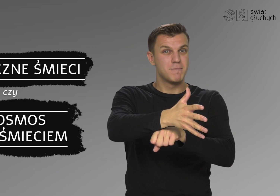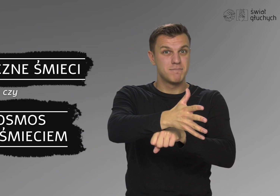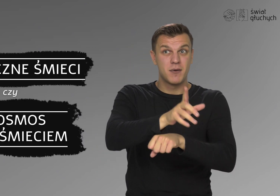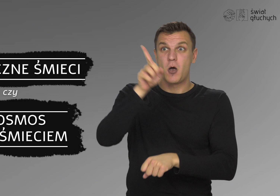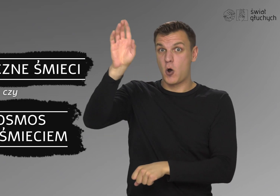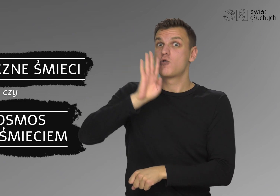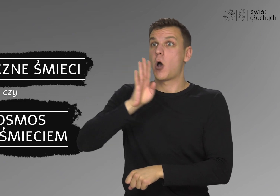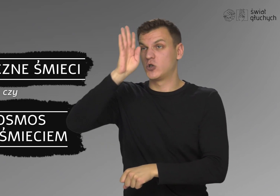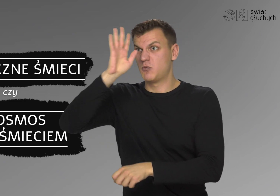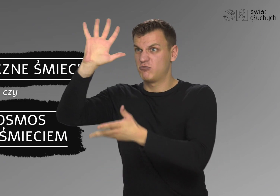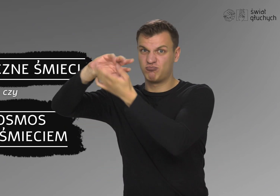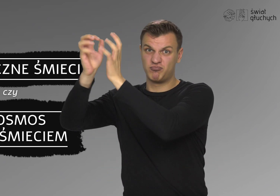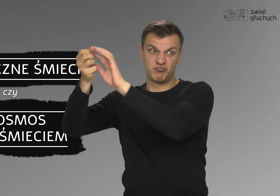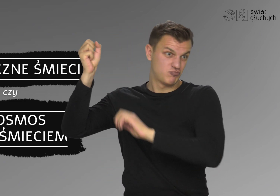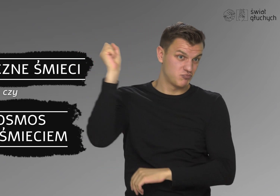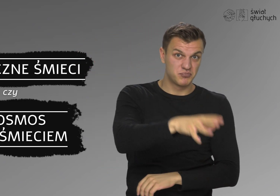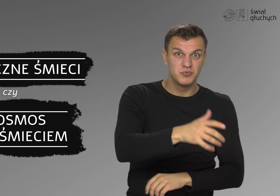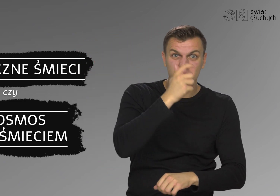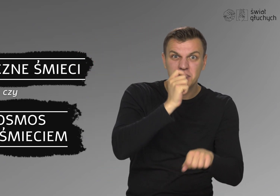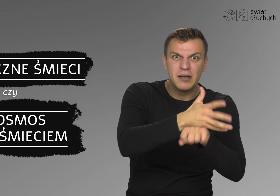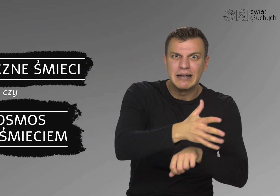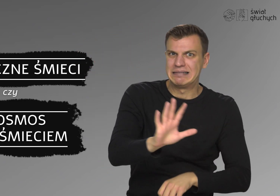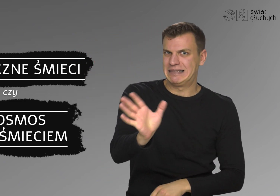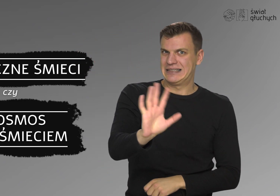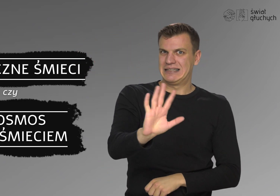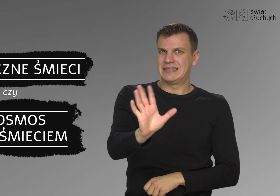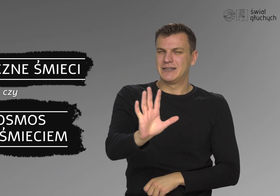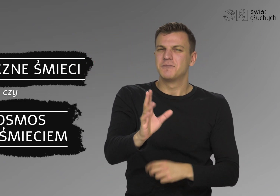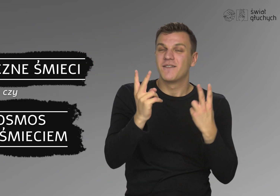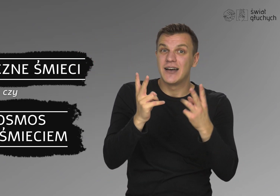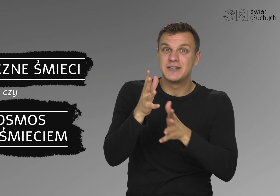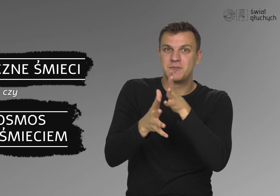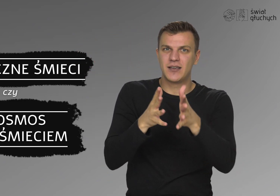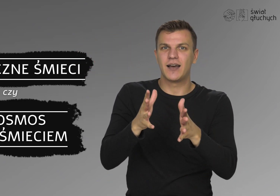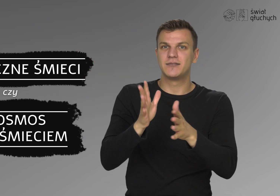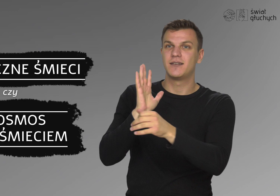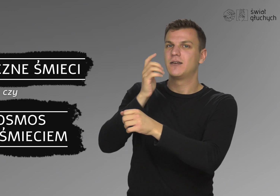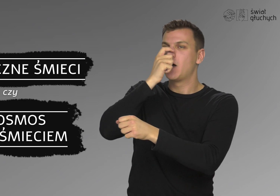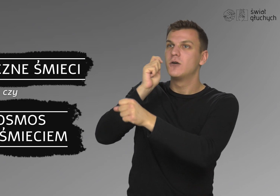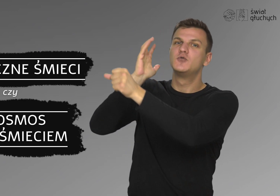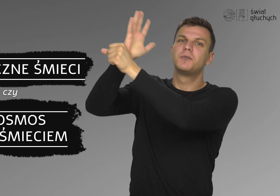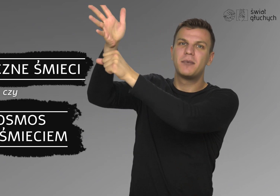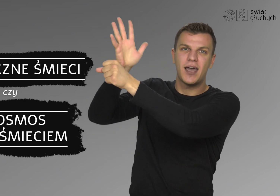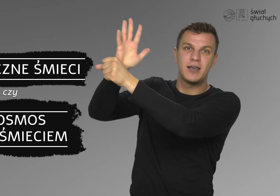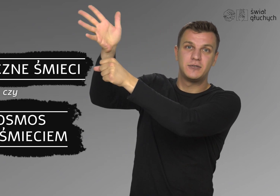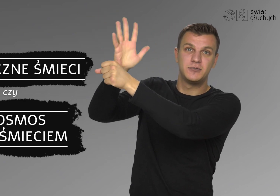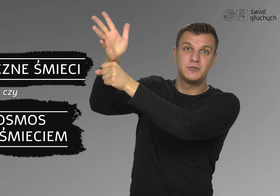Because you’re not bundling up space and throwing it in the trash, right? It’s important to sign SPACE TRASH (trash thrown upwards into space) –